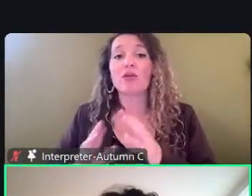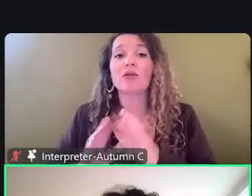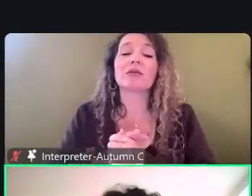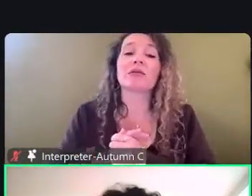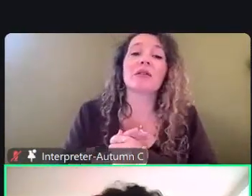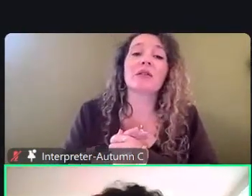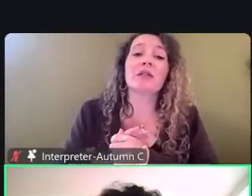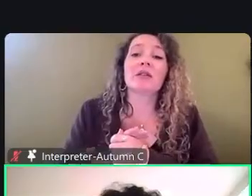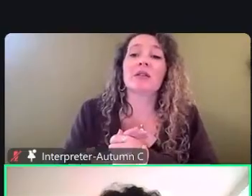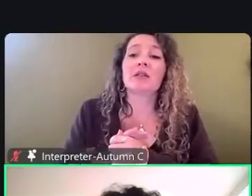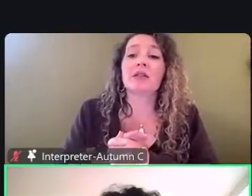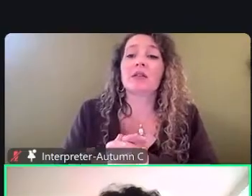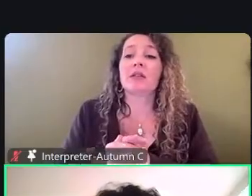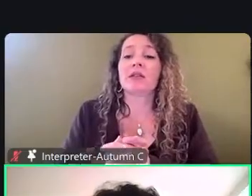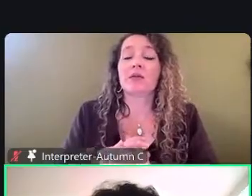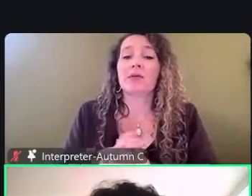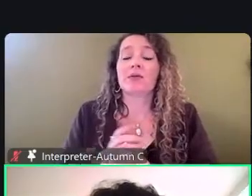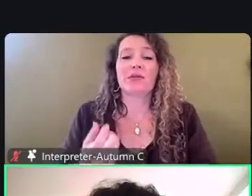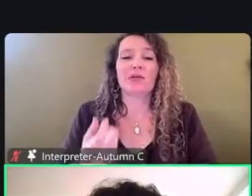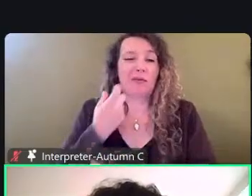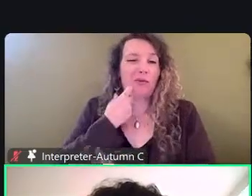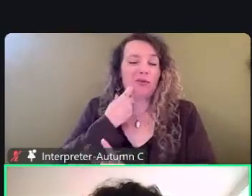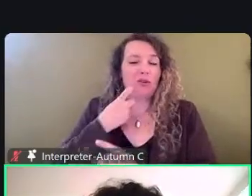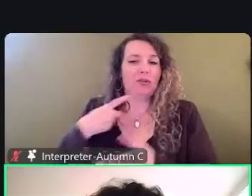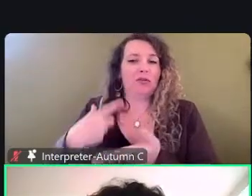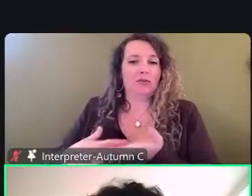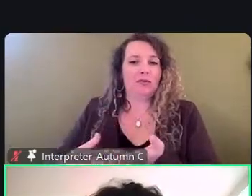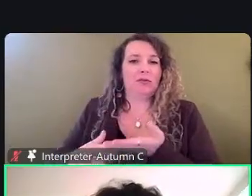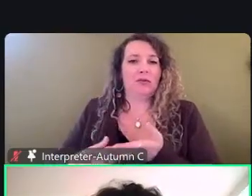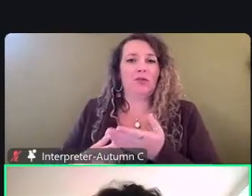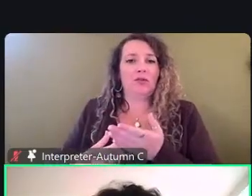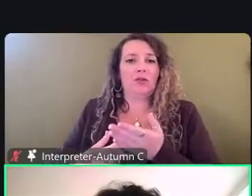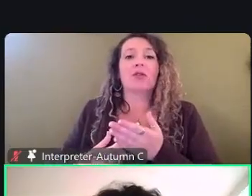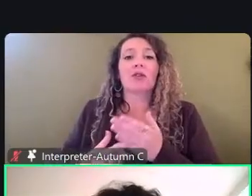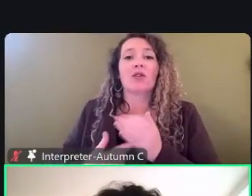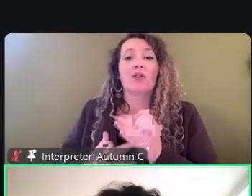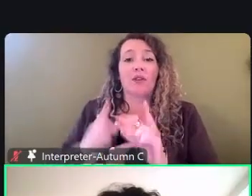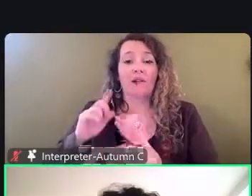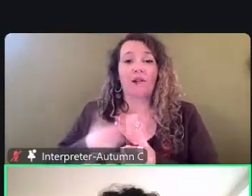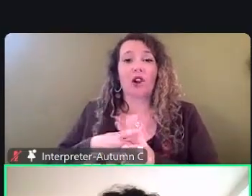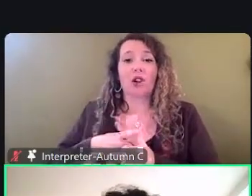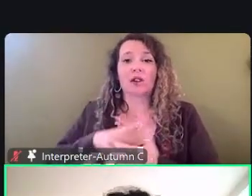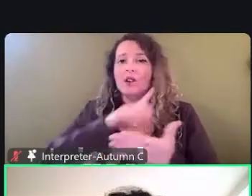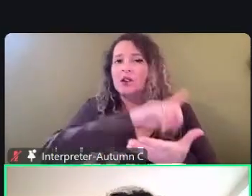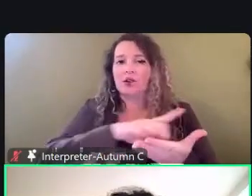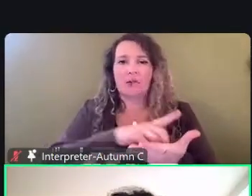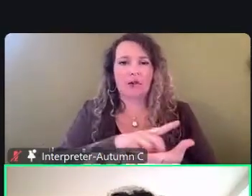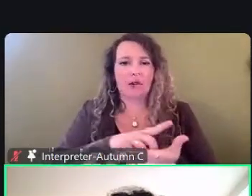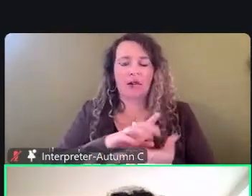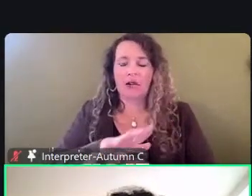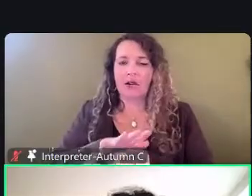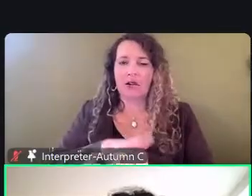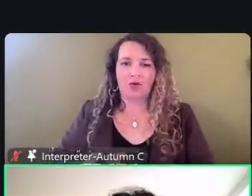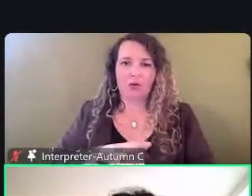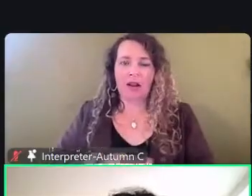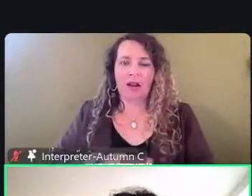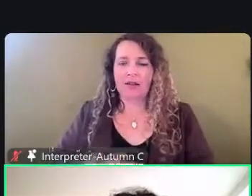So the first key result is that discrimination and stress adversely impact the experience of diabetes.